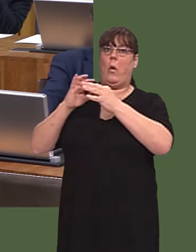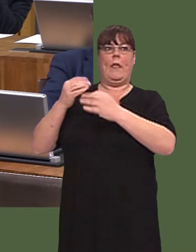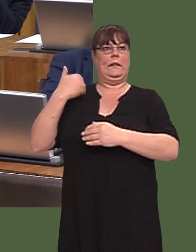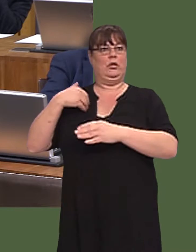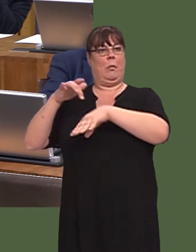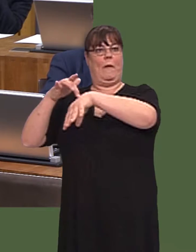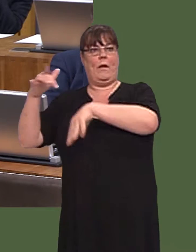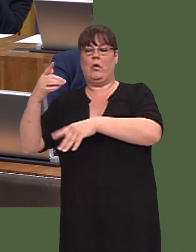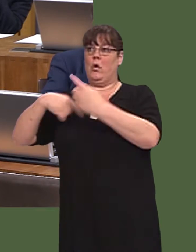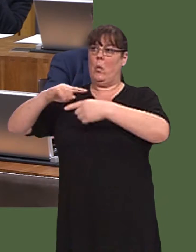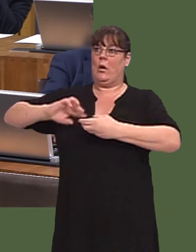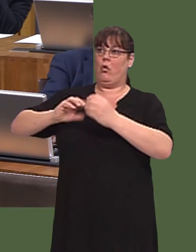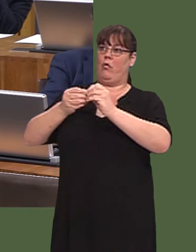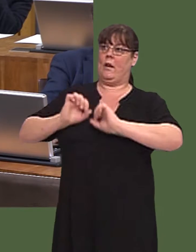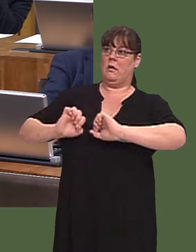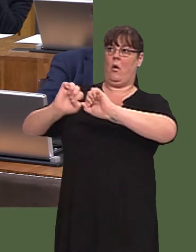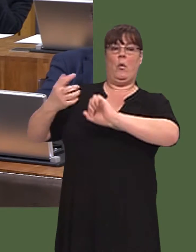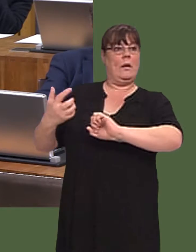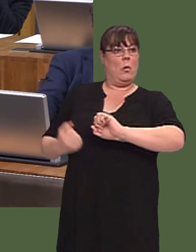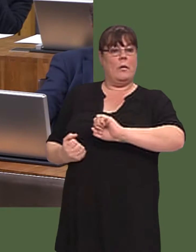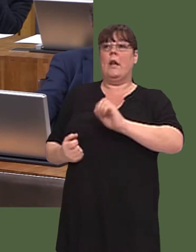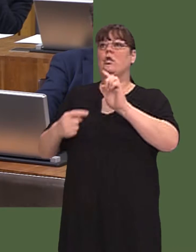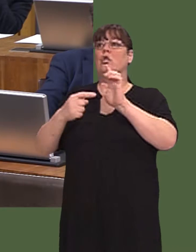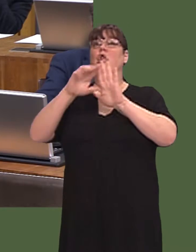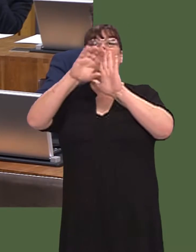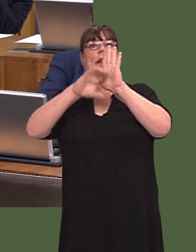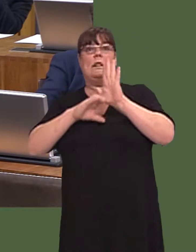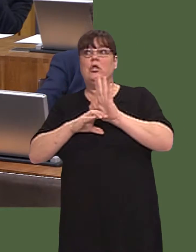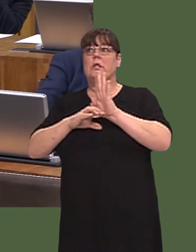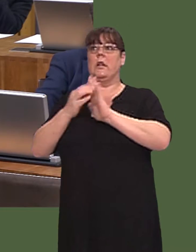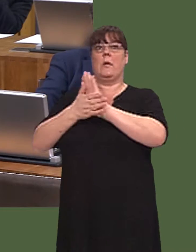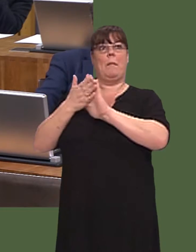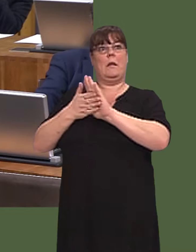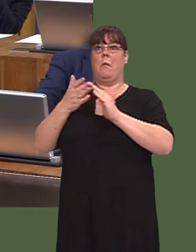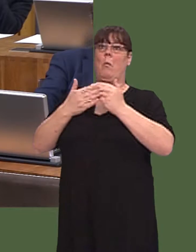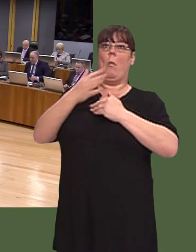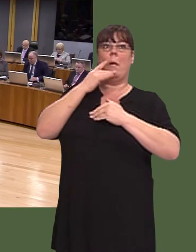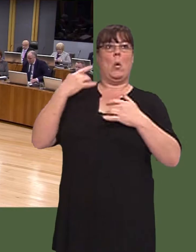fully comprehensive terms and conditions package to make sure that teaching remains attractive. Andrew R.T.